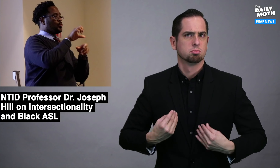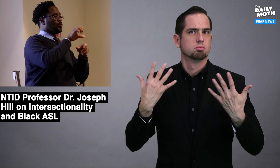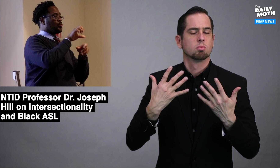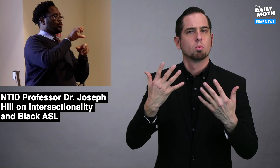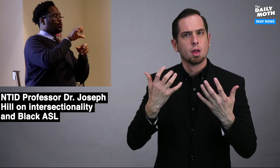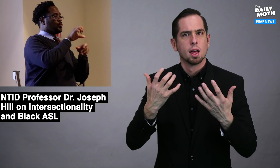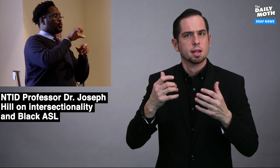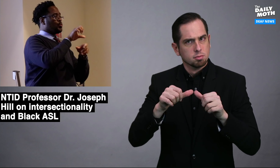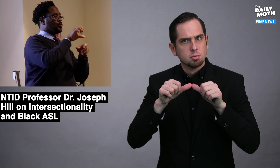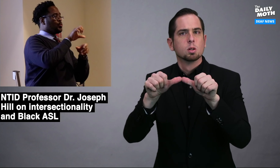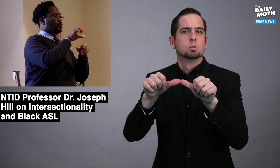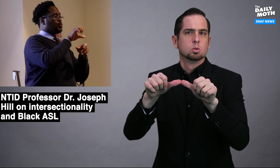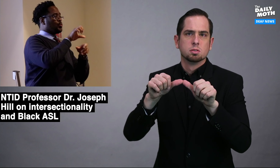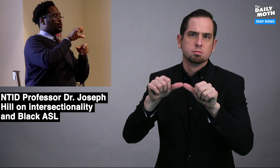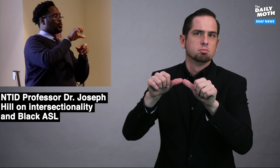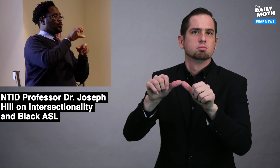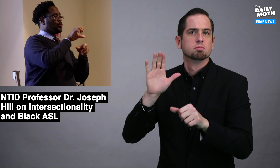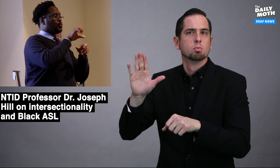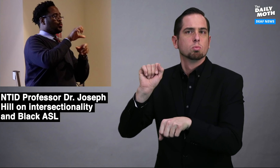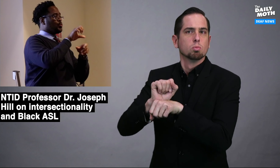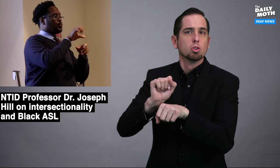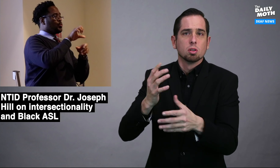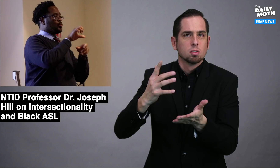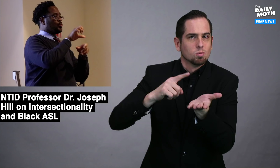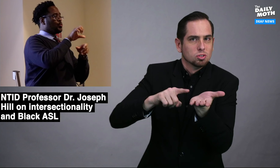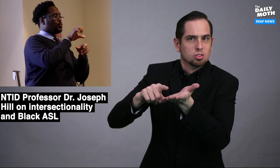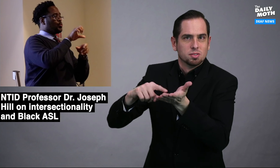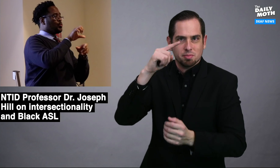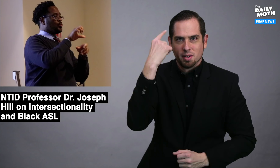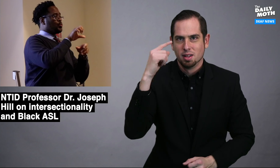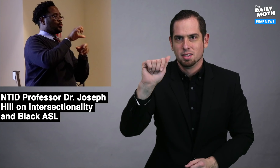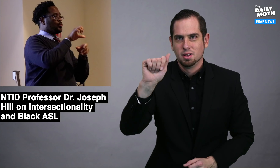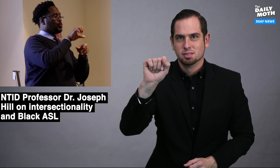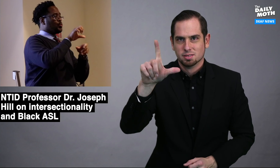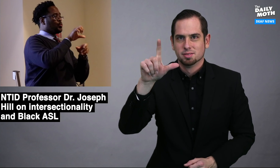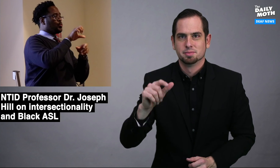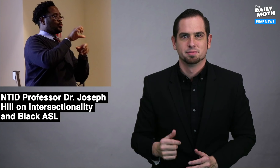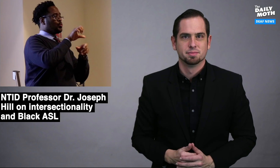feel inspired to continue his work in researching Black ASL.